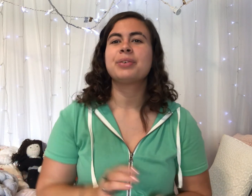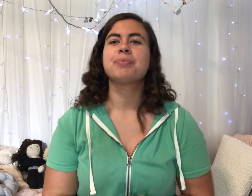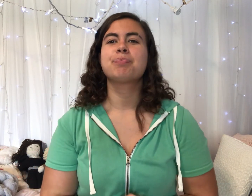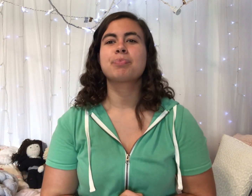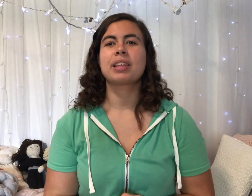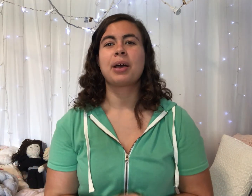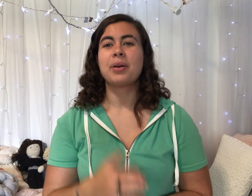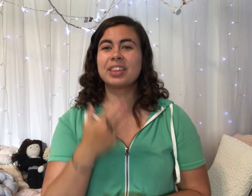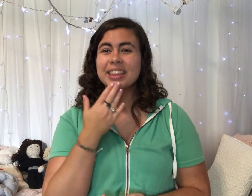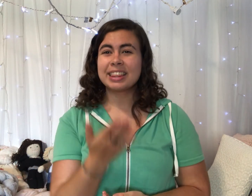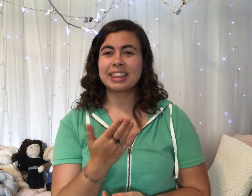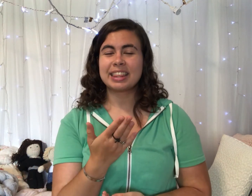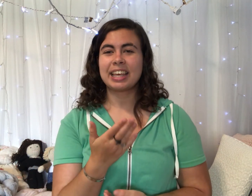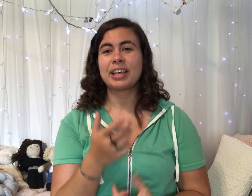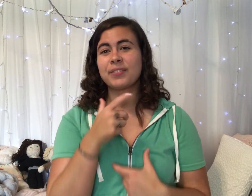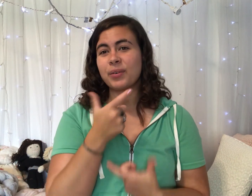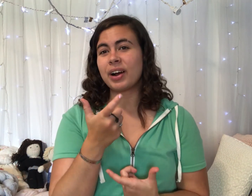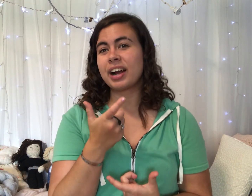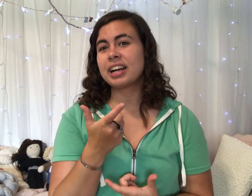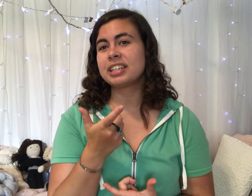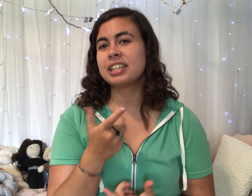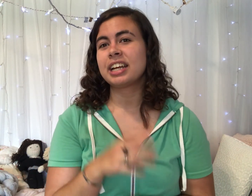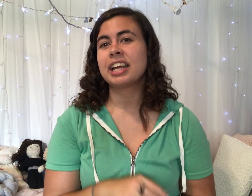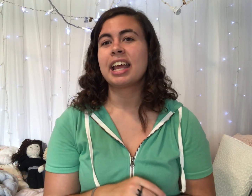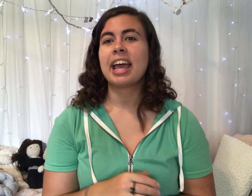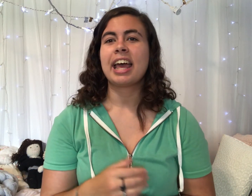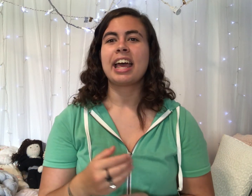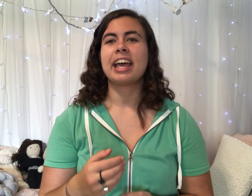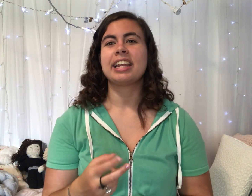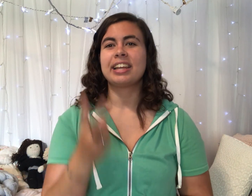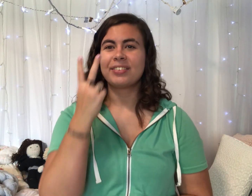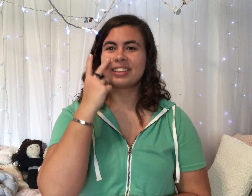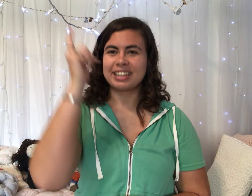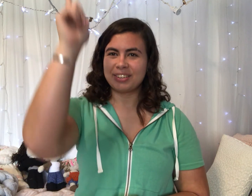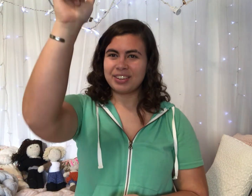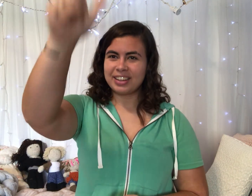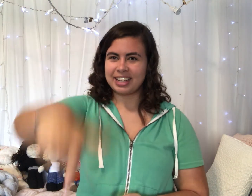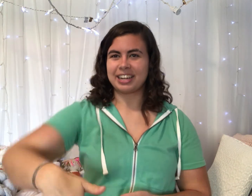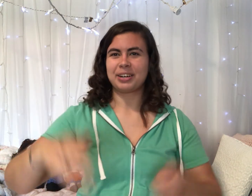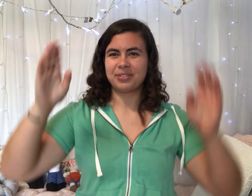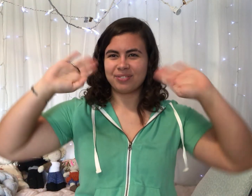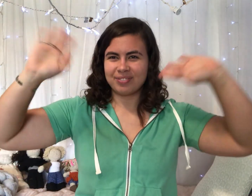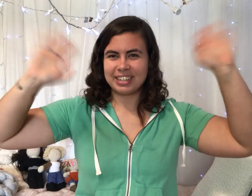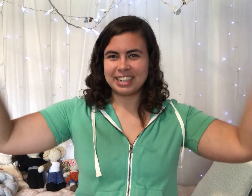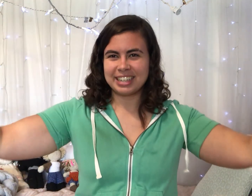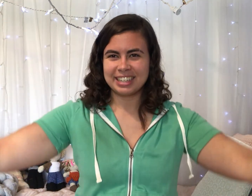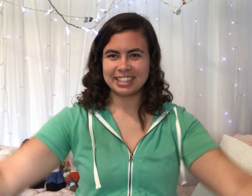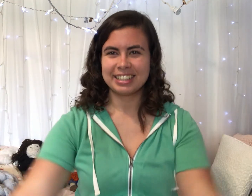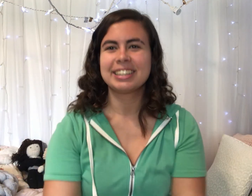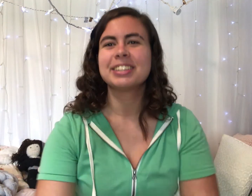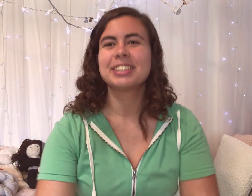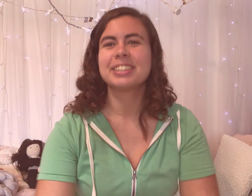Thank you for watching and I'll see you later. Bye!